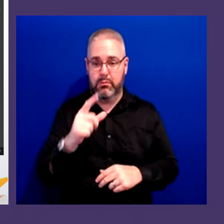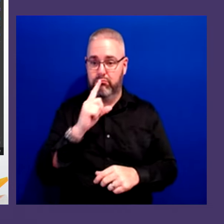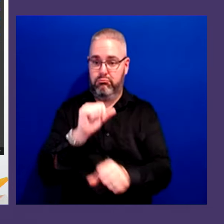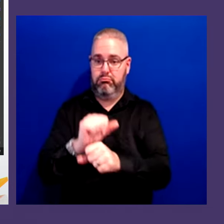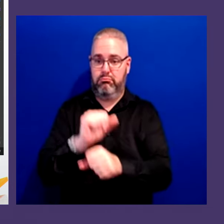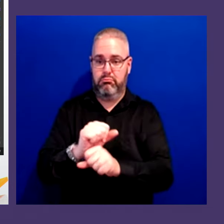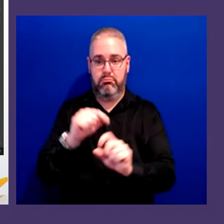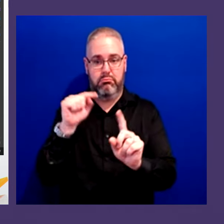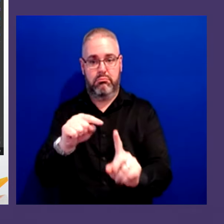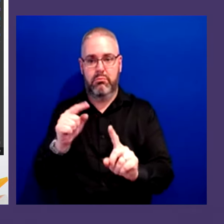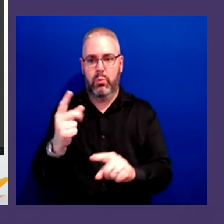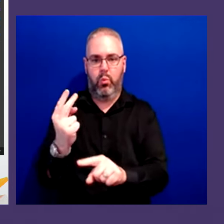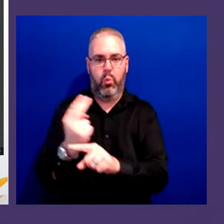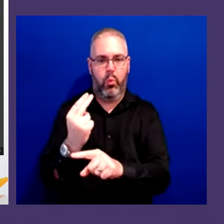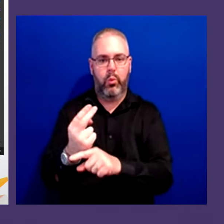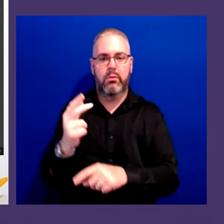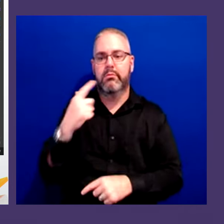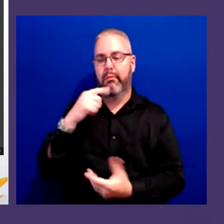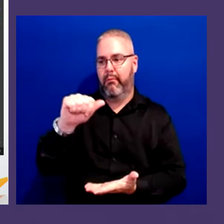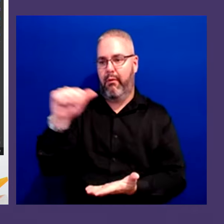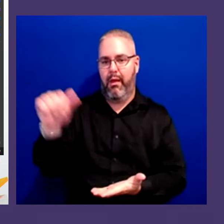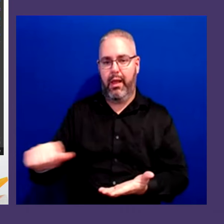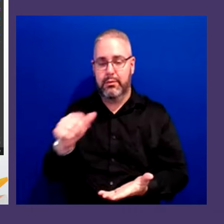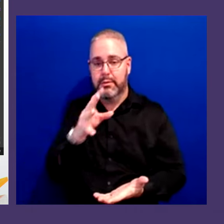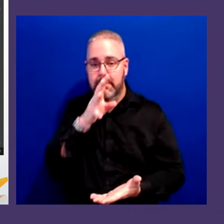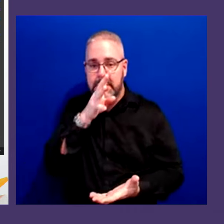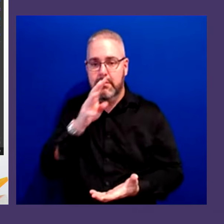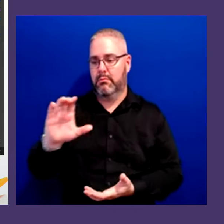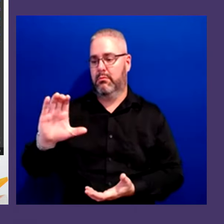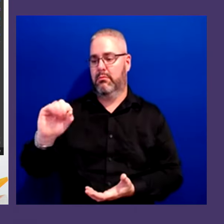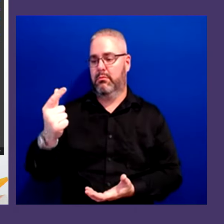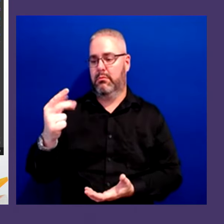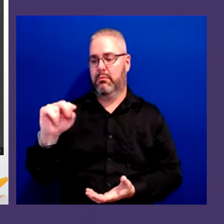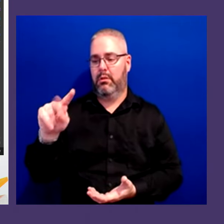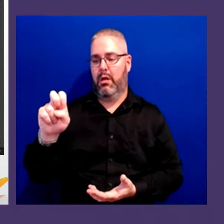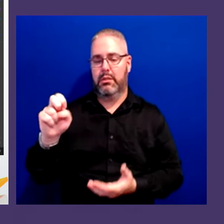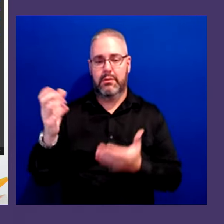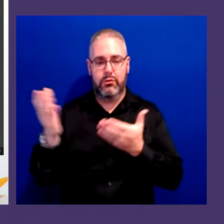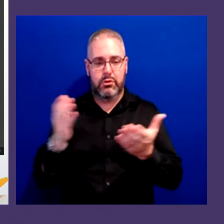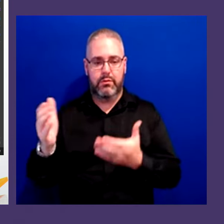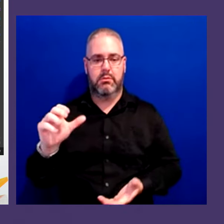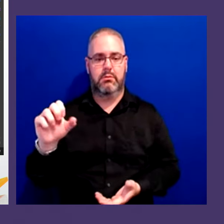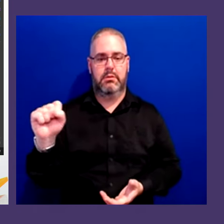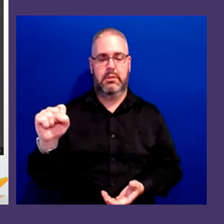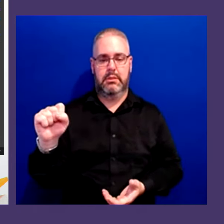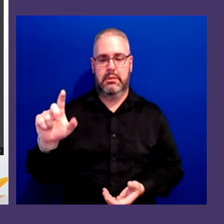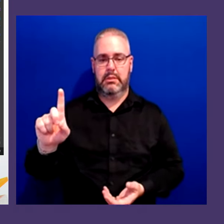the Azure Speech Cognitive Services SDK, along with the Azure OpenAI SDK.